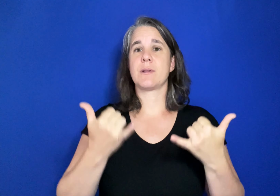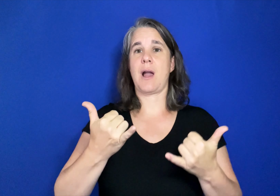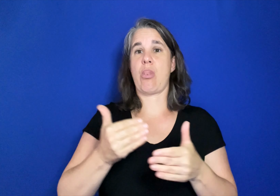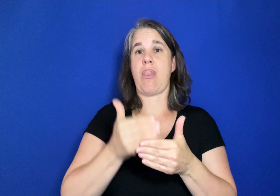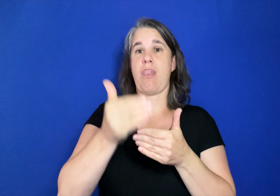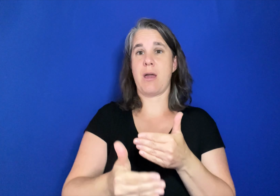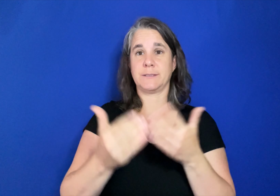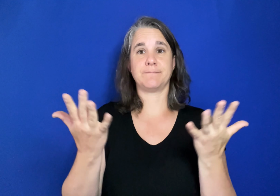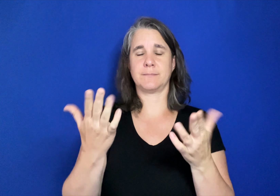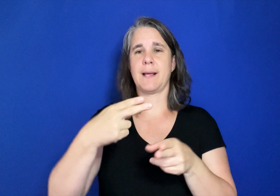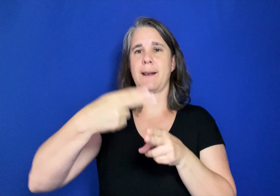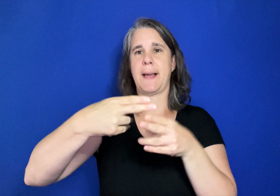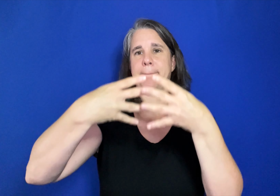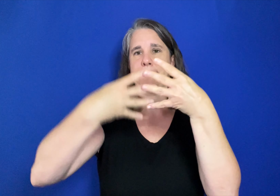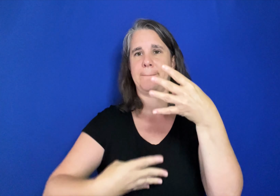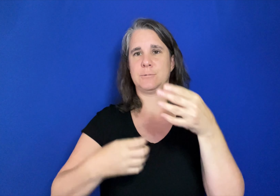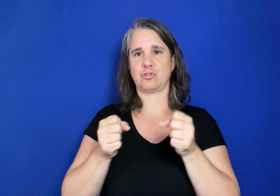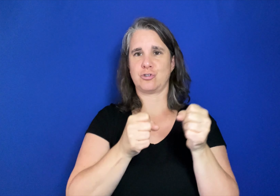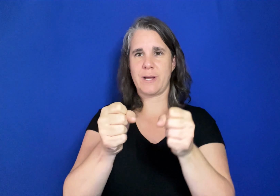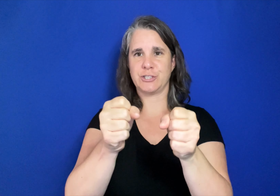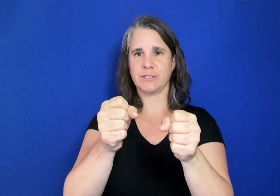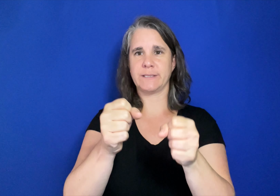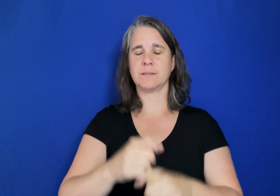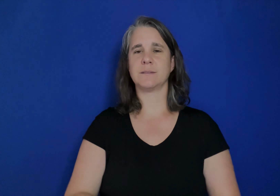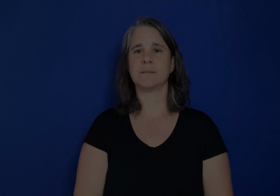We will cover the following strategies: